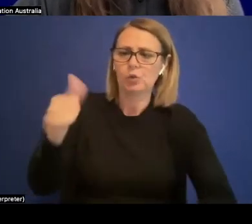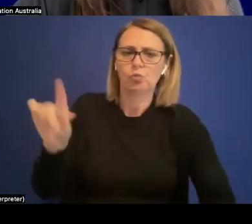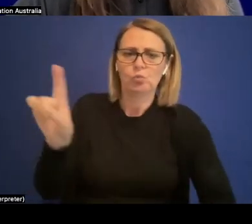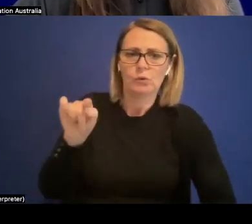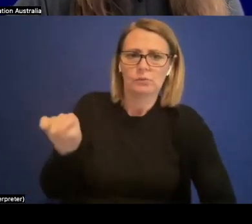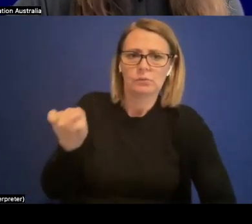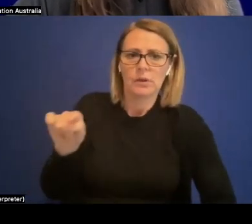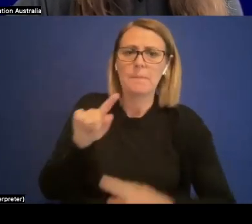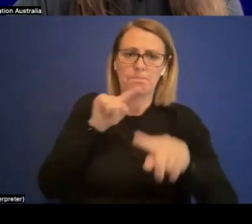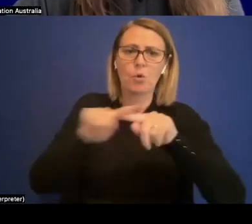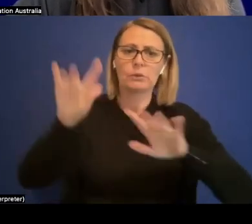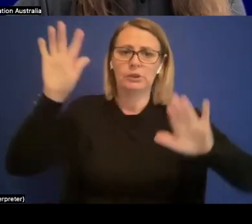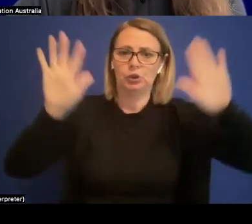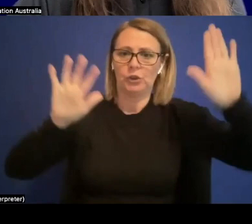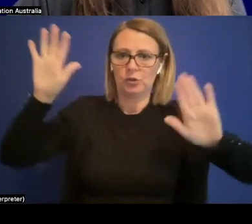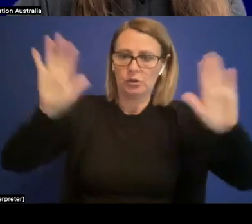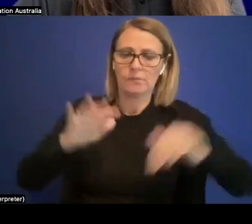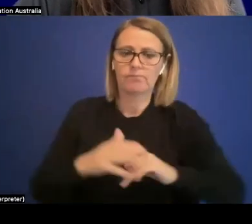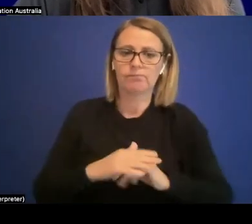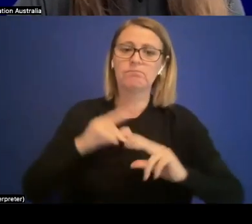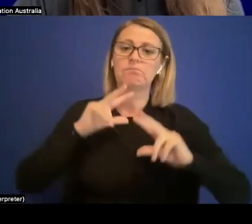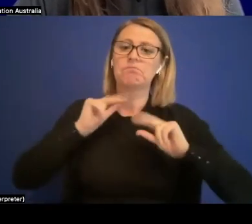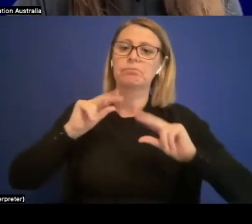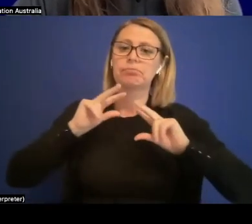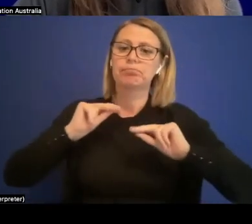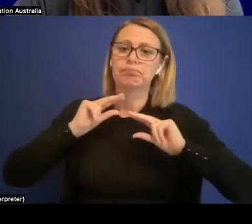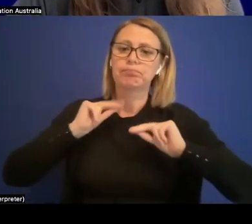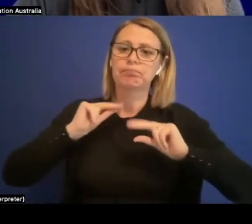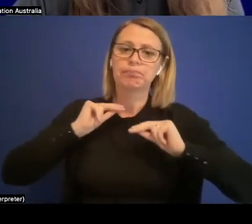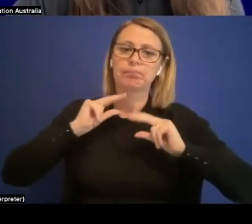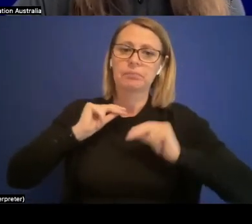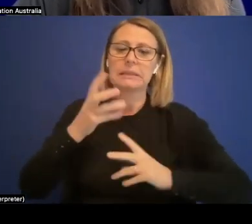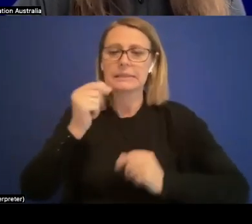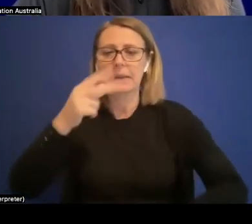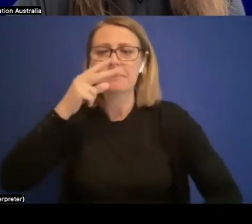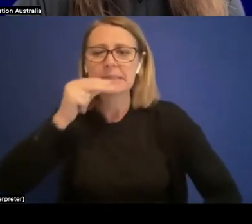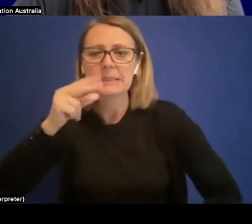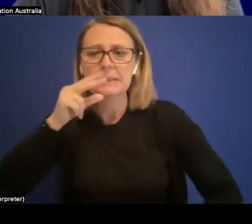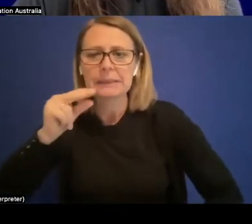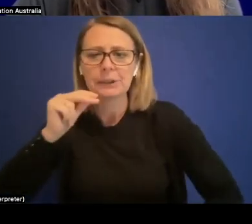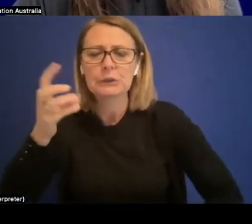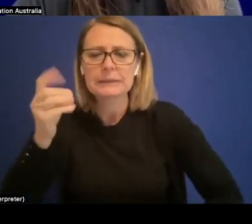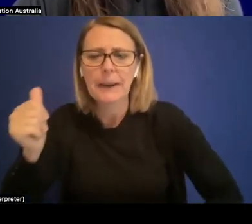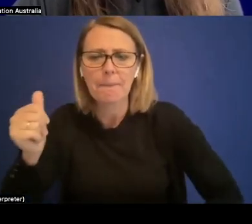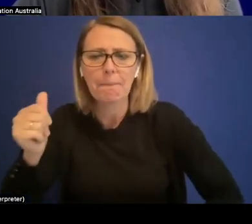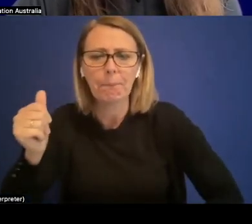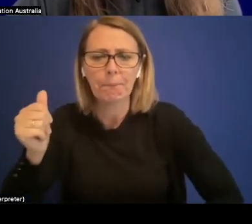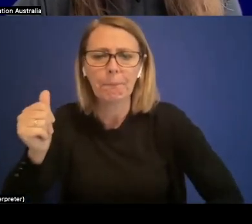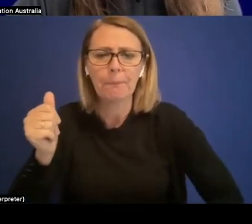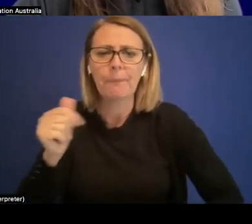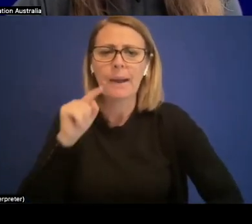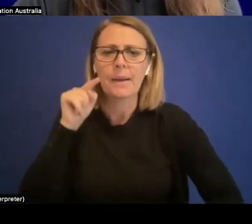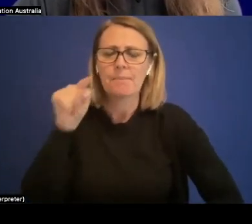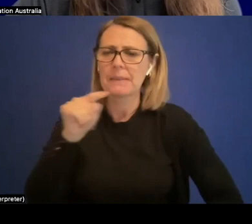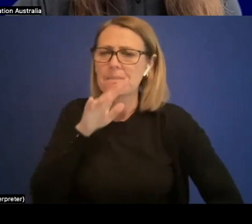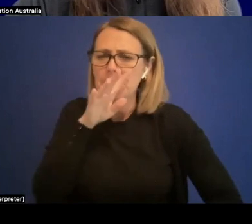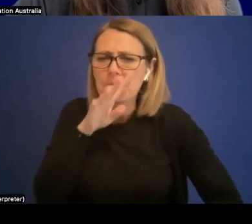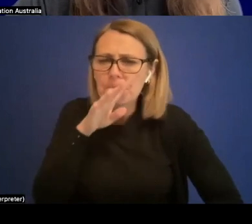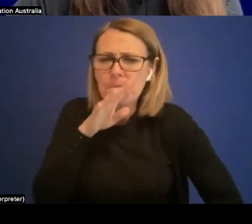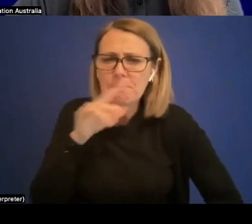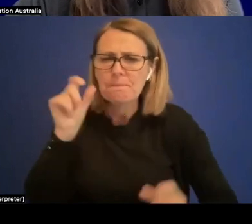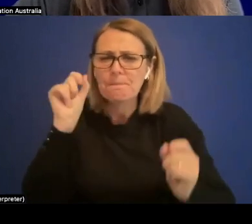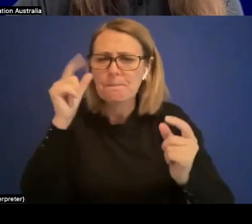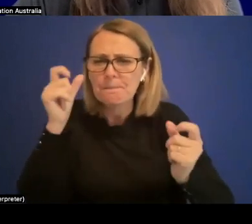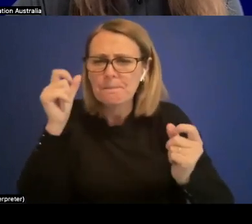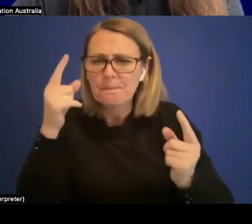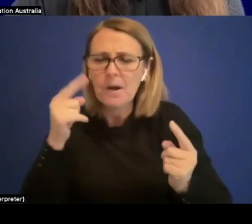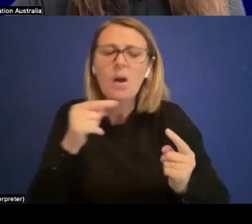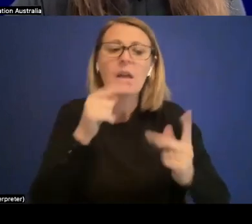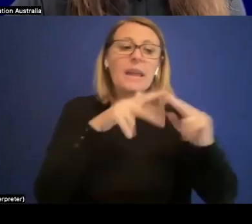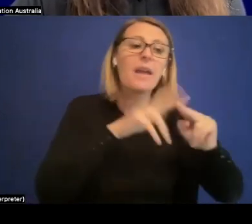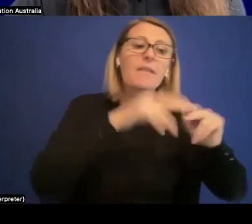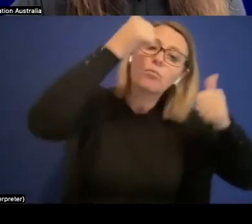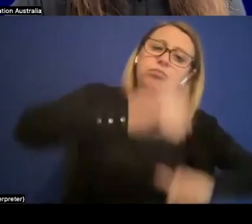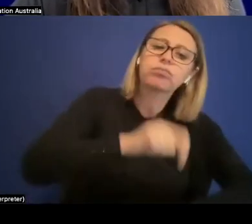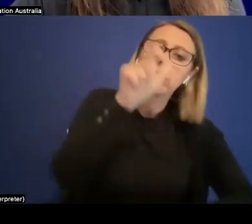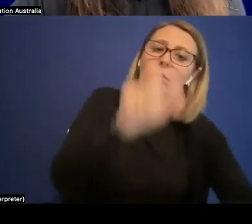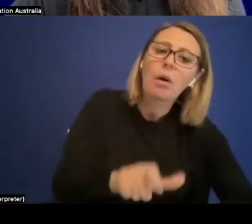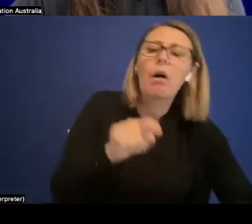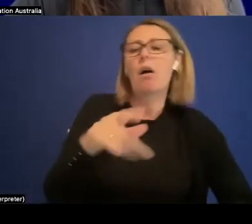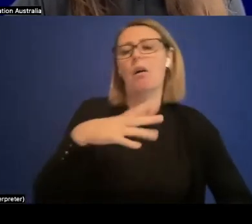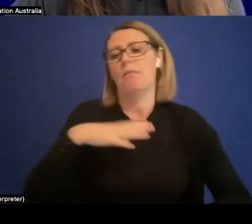gesture, vocalisation, some speech, but again too intelligible to a familiar listener, and only a